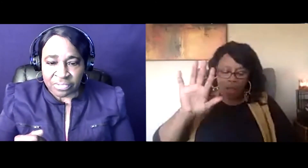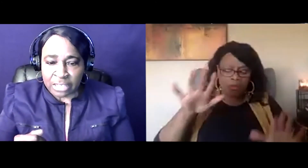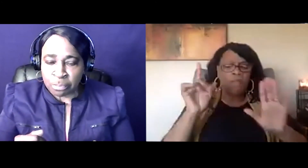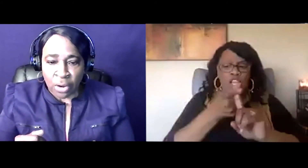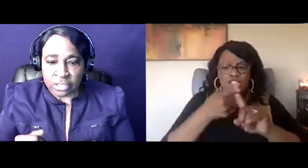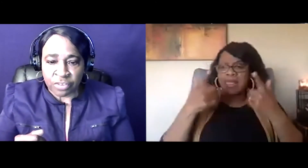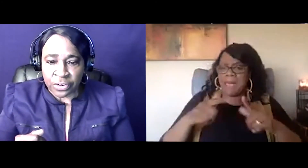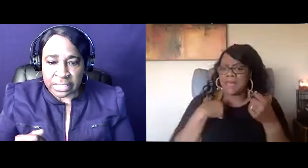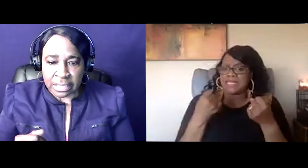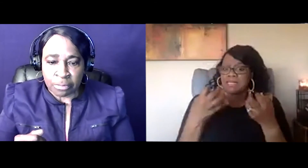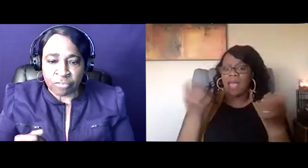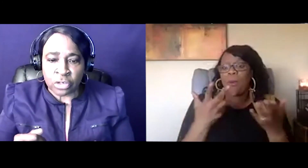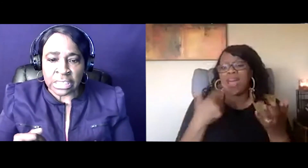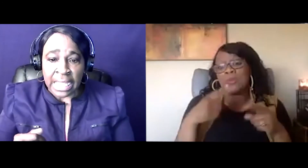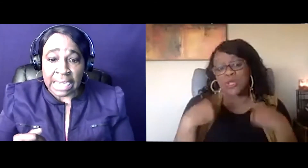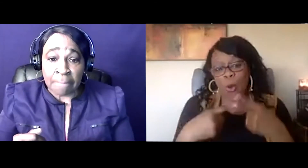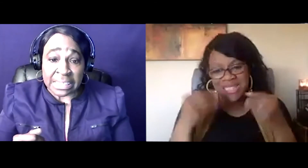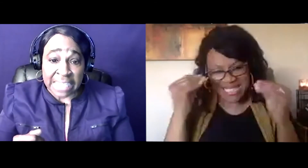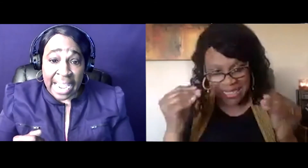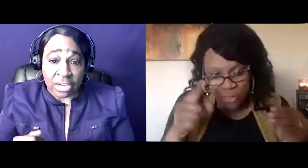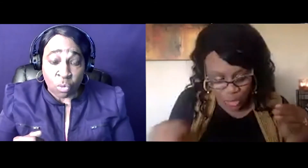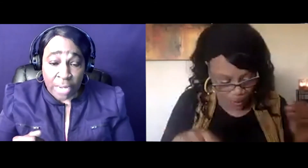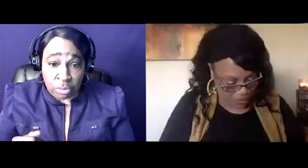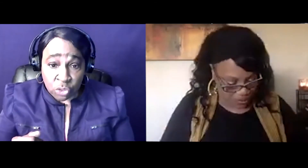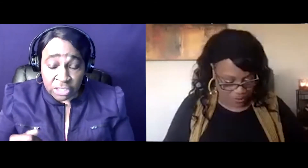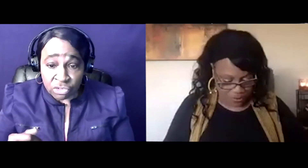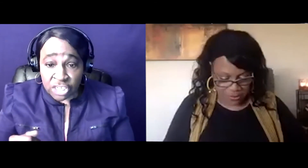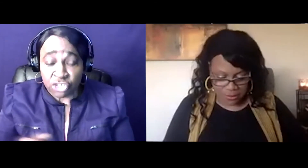That part is very simple. First let me sign what I was going to teach you.